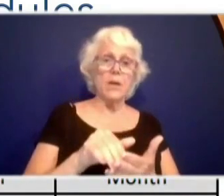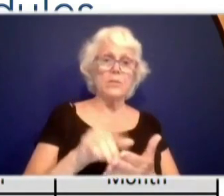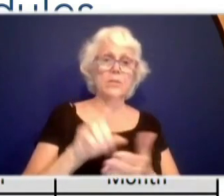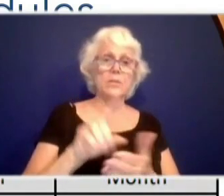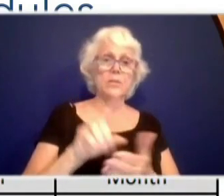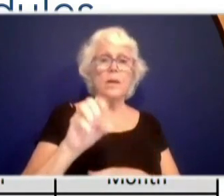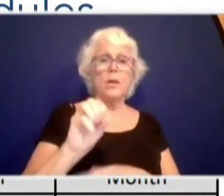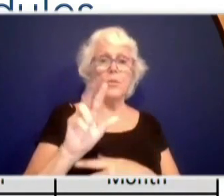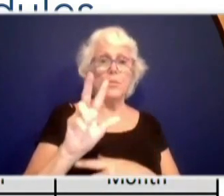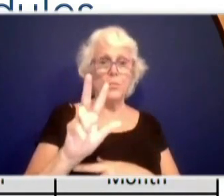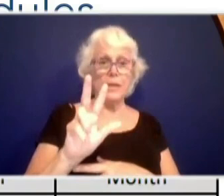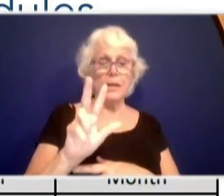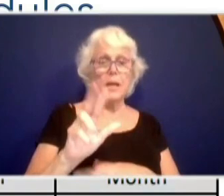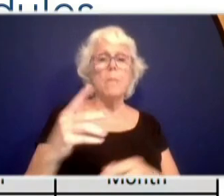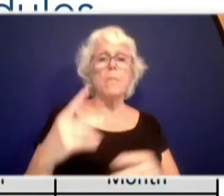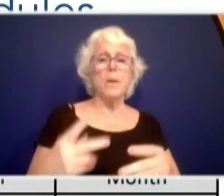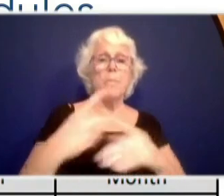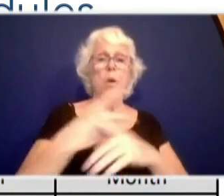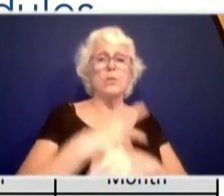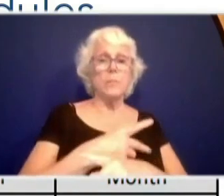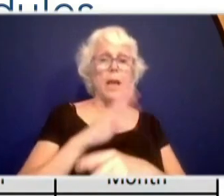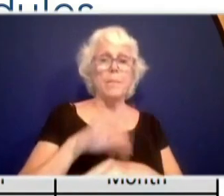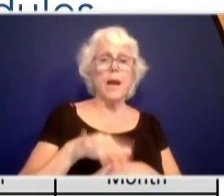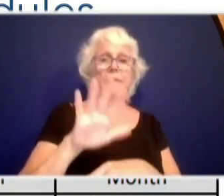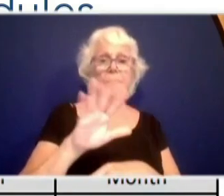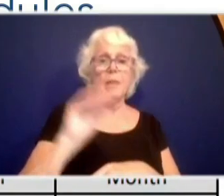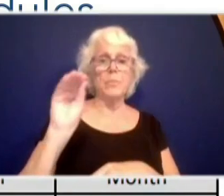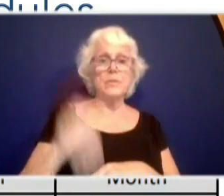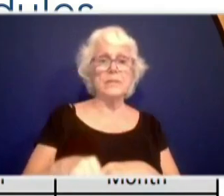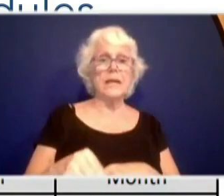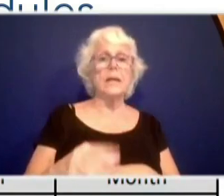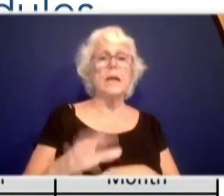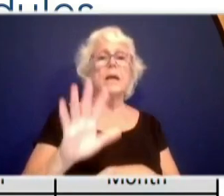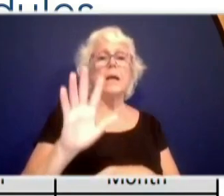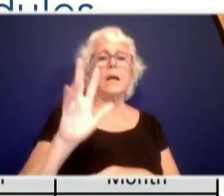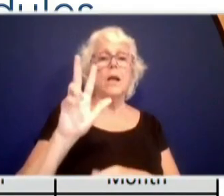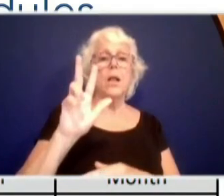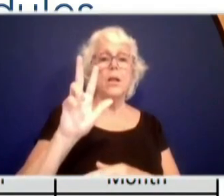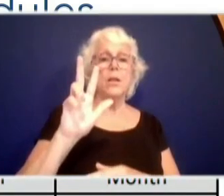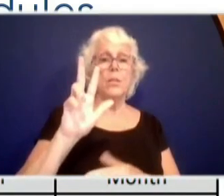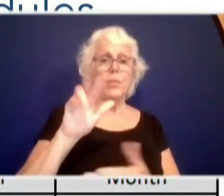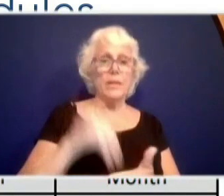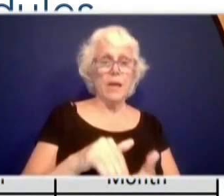You'll multiply that by 5% and get $3,405.15.